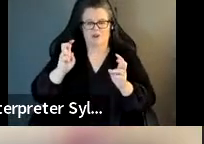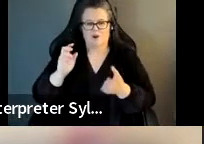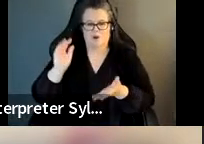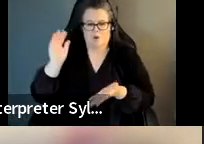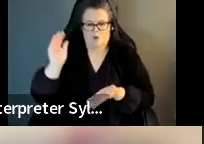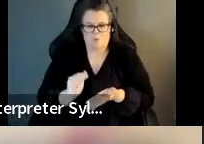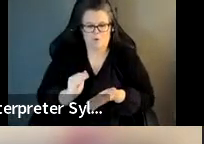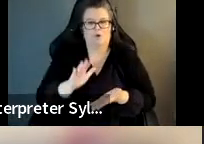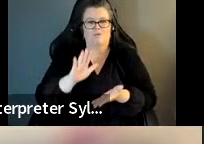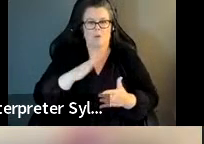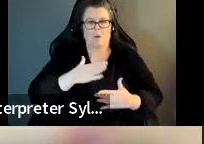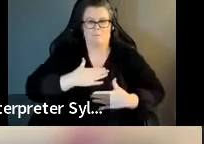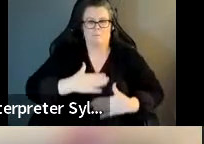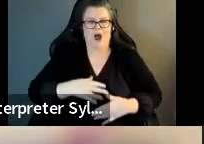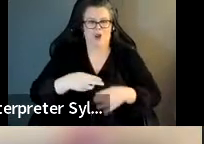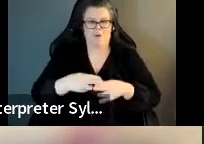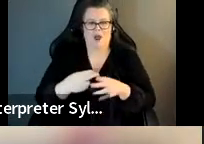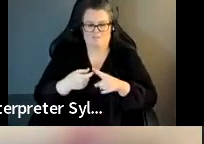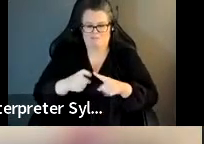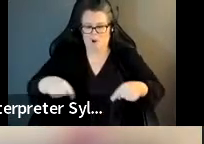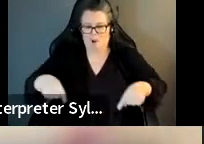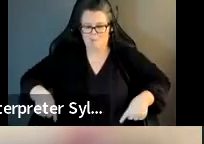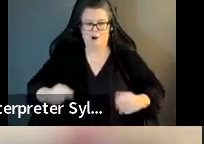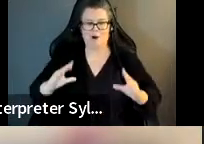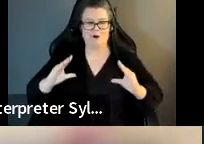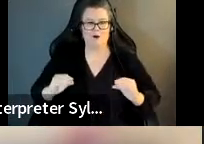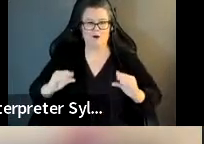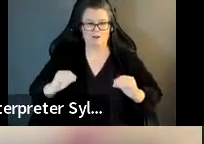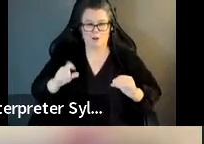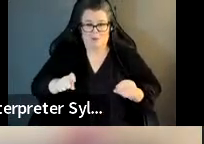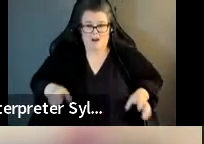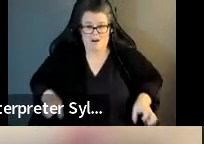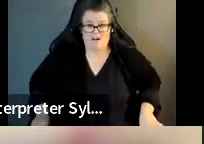The data also doesn't consider how many of these patients with disabilities stand up